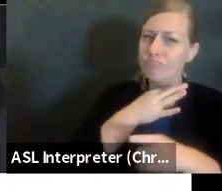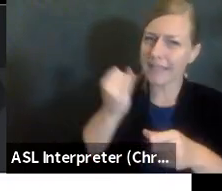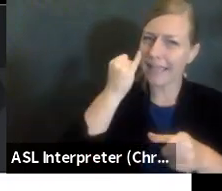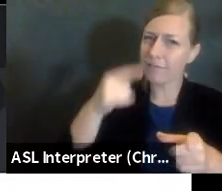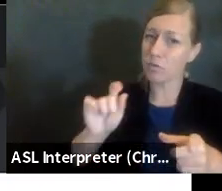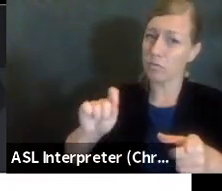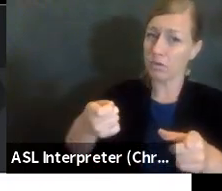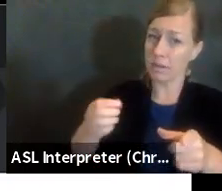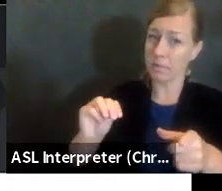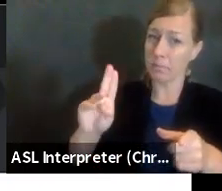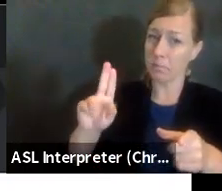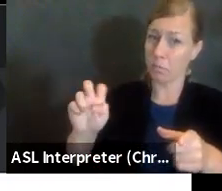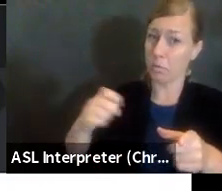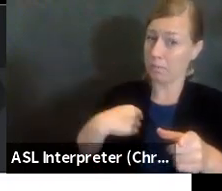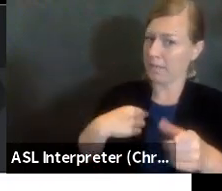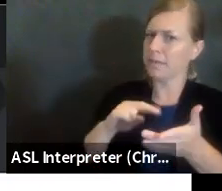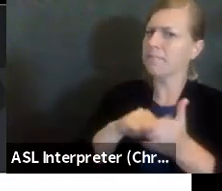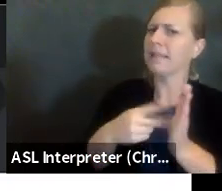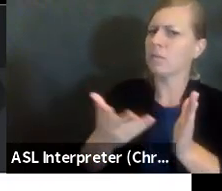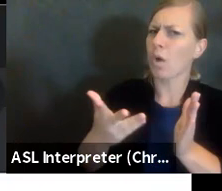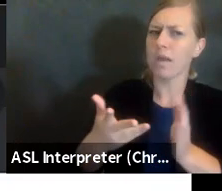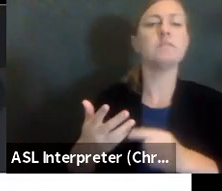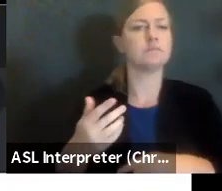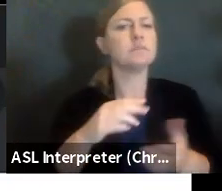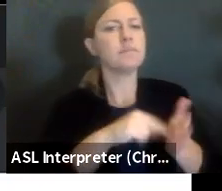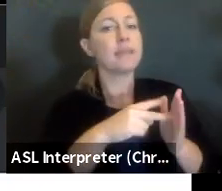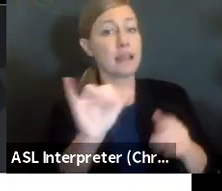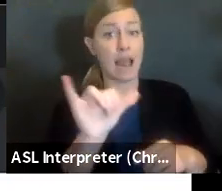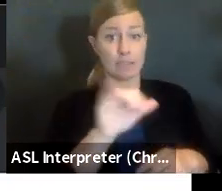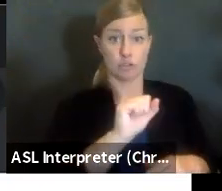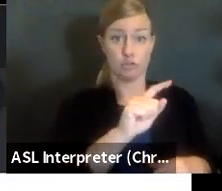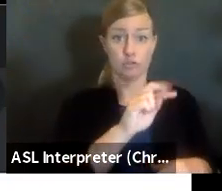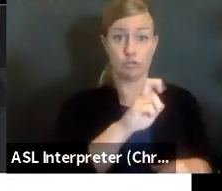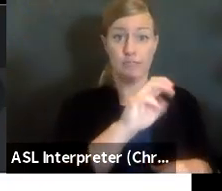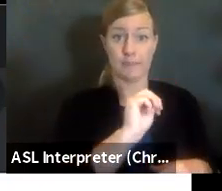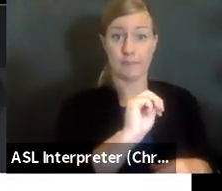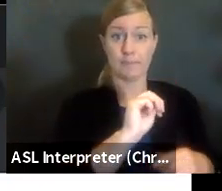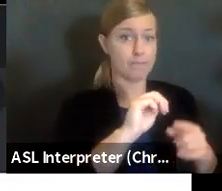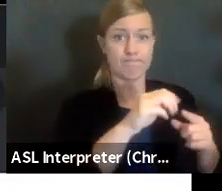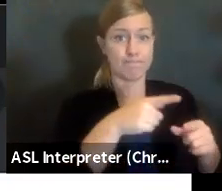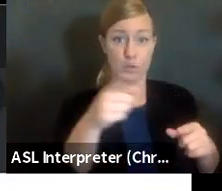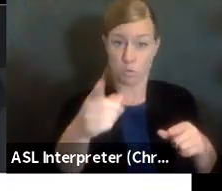ESD 112 - Katherine Livick: Just like on the stream, it just means that you wouldn't be able to post things that the whole class could see